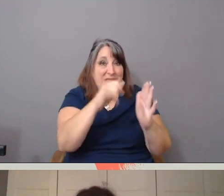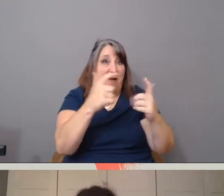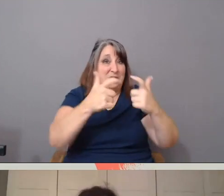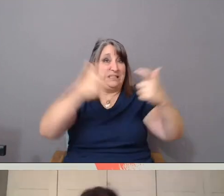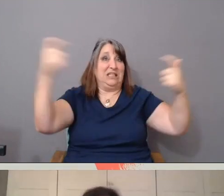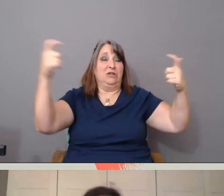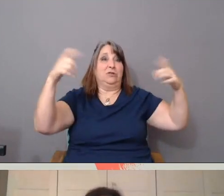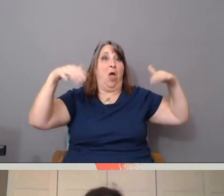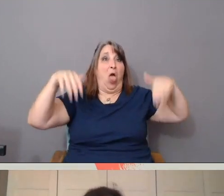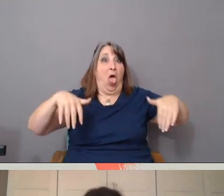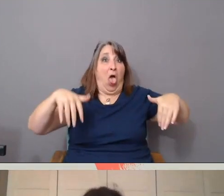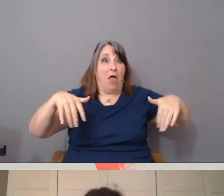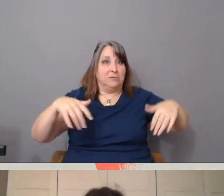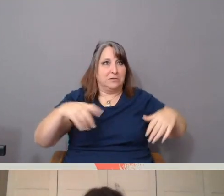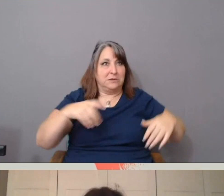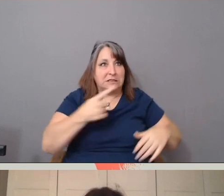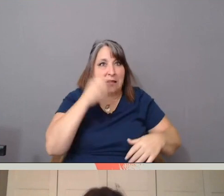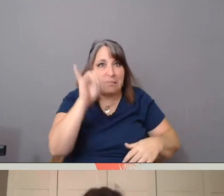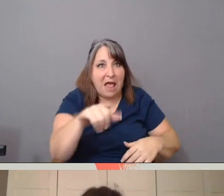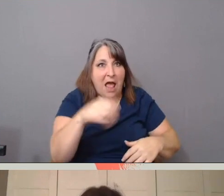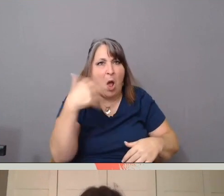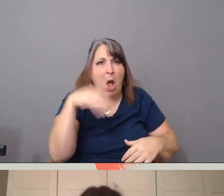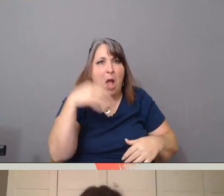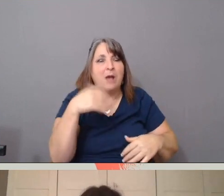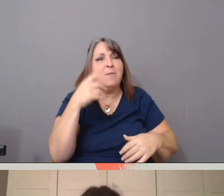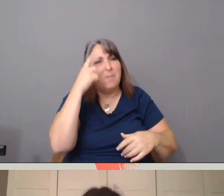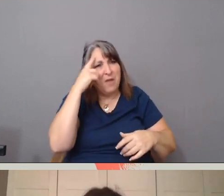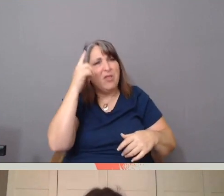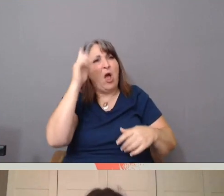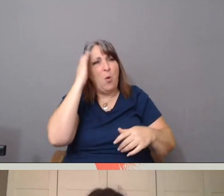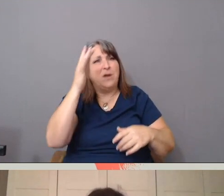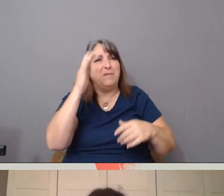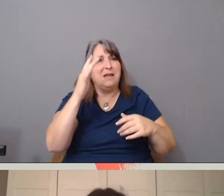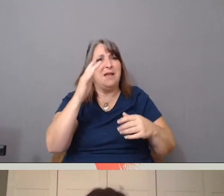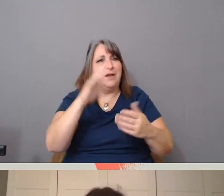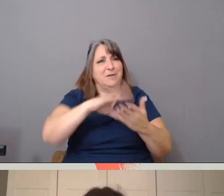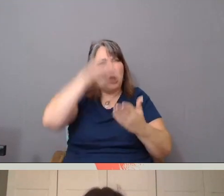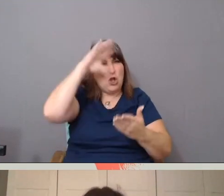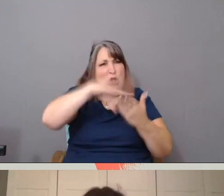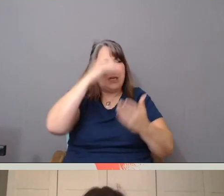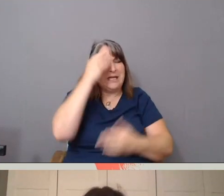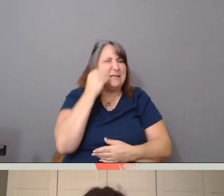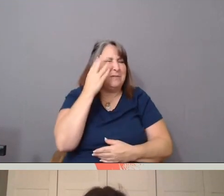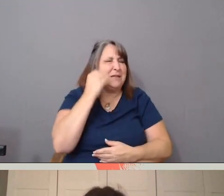But we thought it would be instructive because I think there were a lot of people who literally